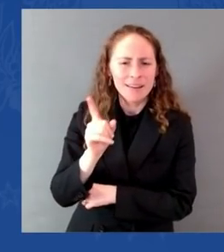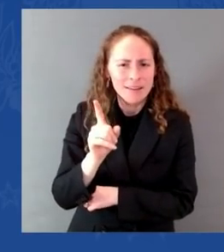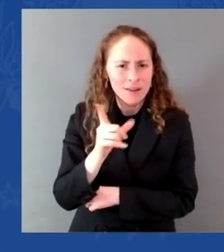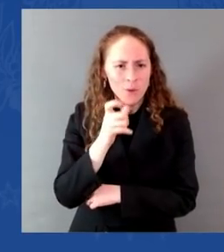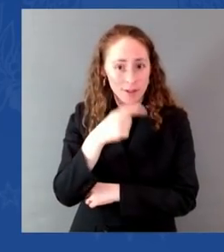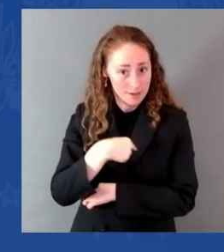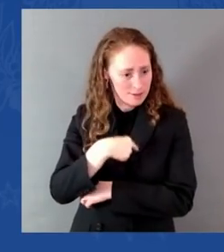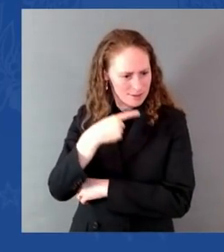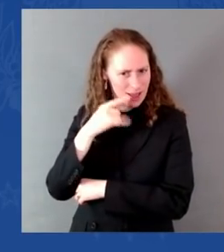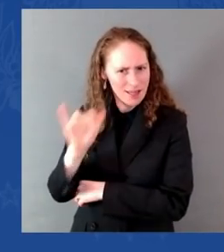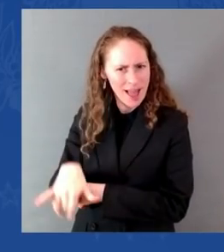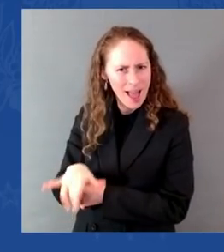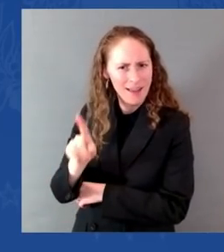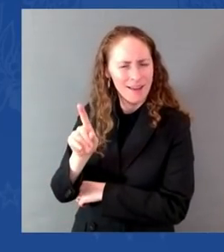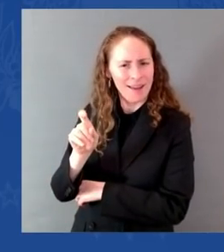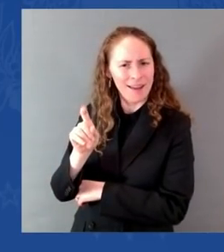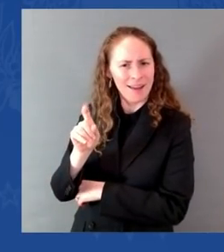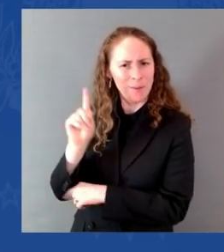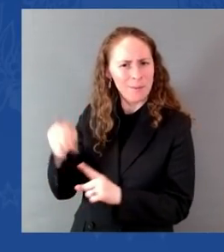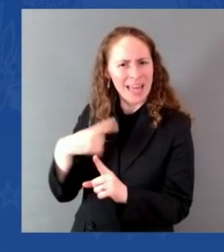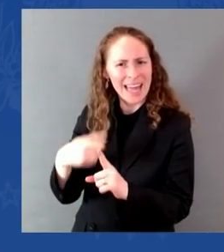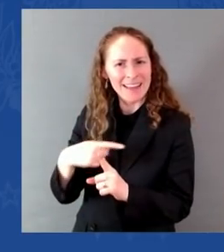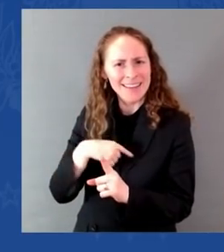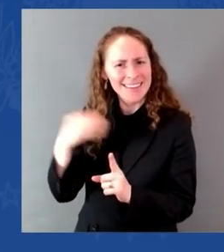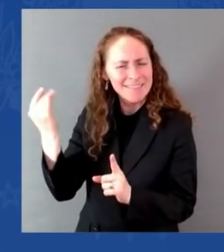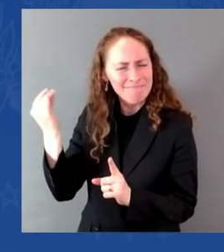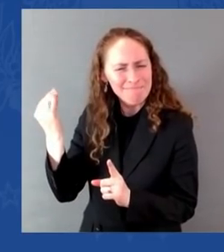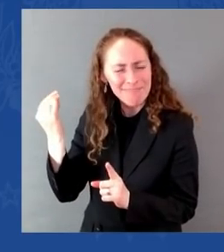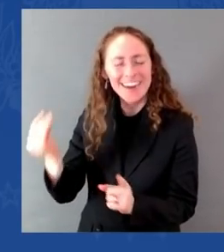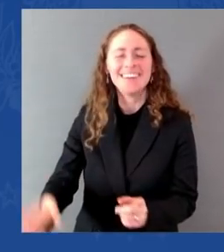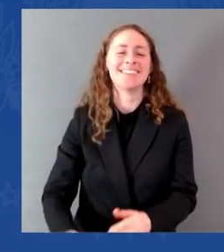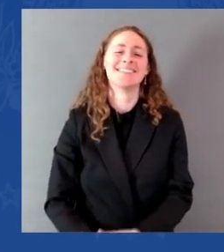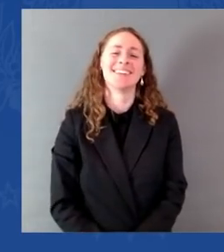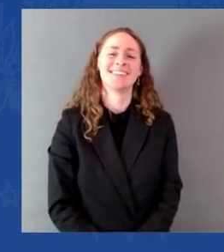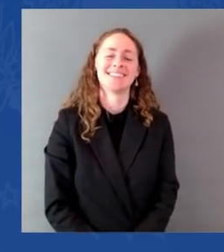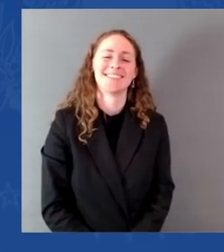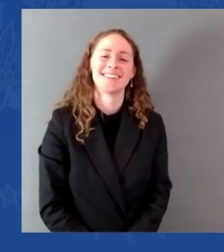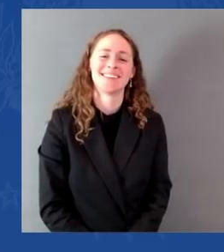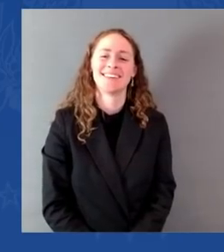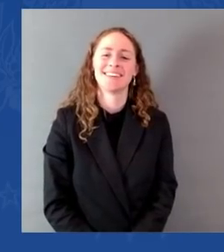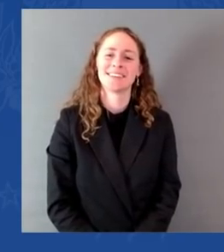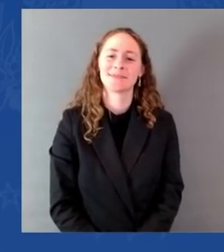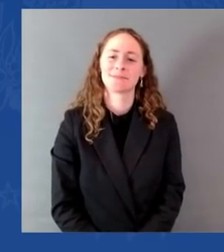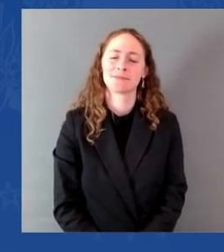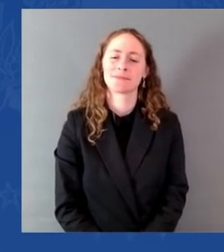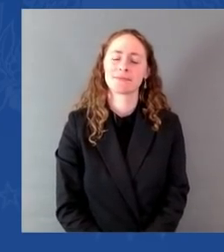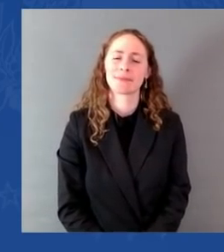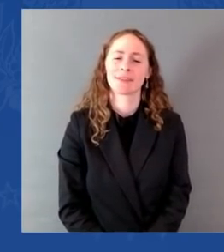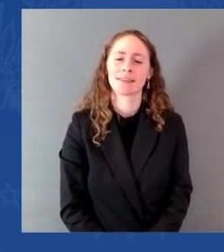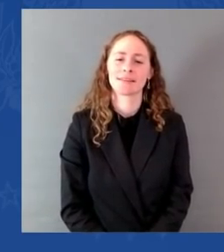and I spoke after then-President Obama -- he was back to my right.